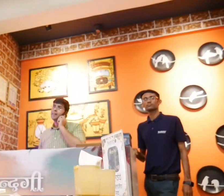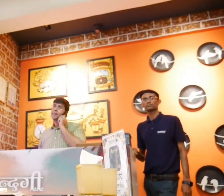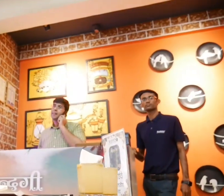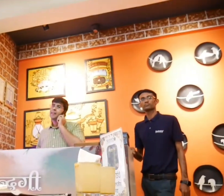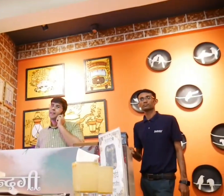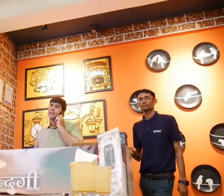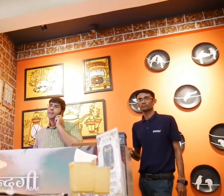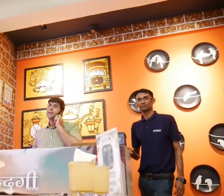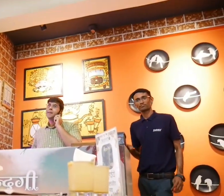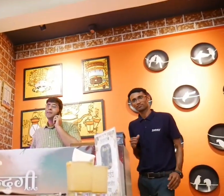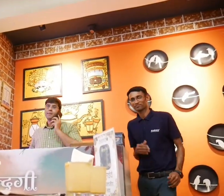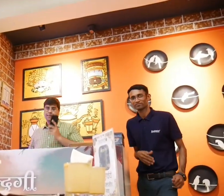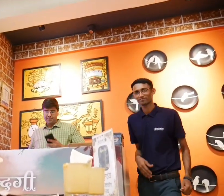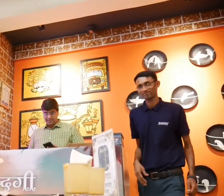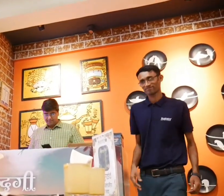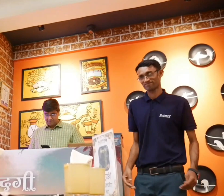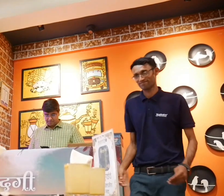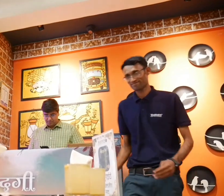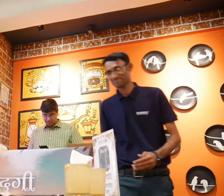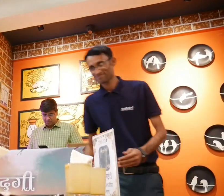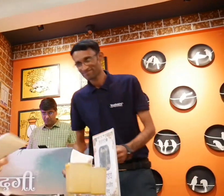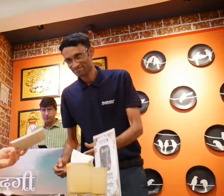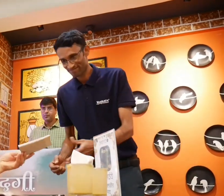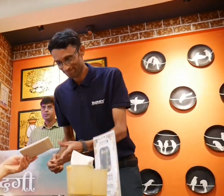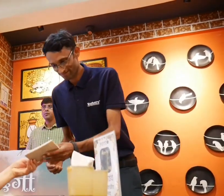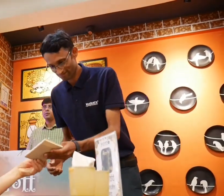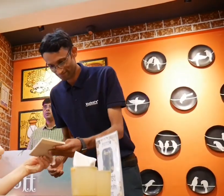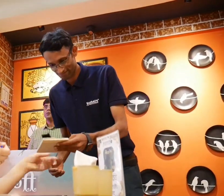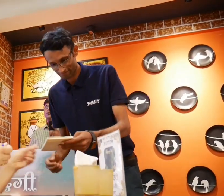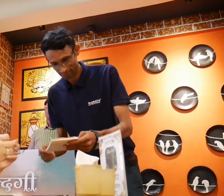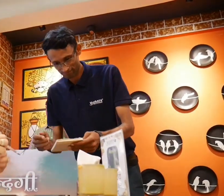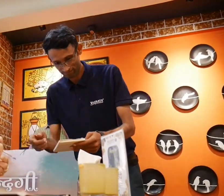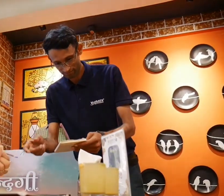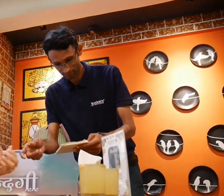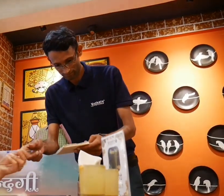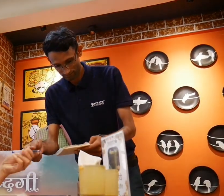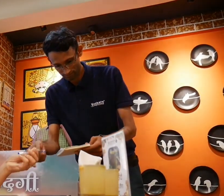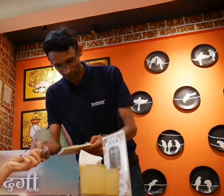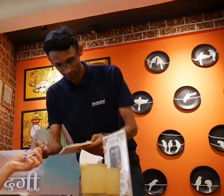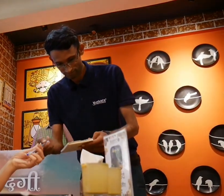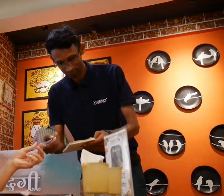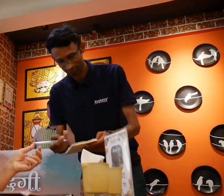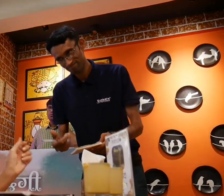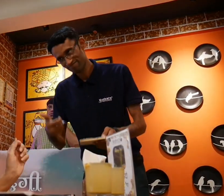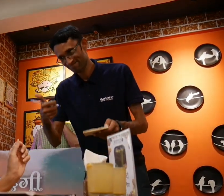Quiet and silent after coming here, you'll forget the whole world and it happened with me too